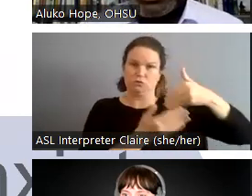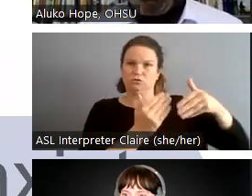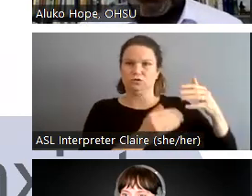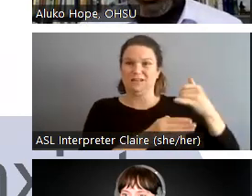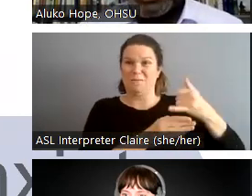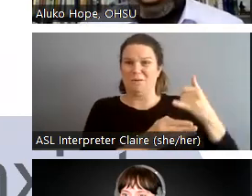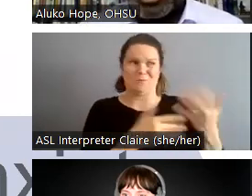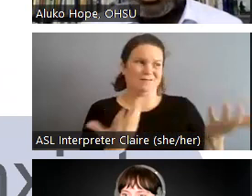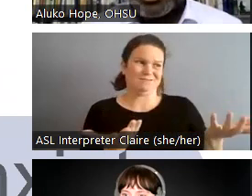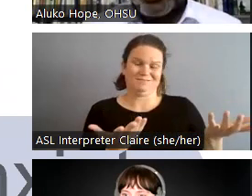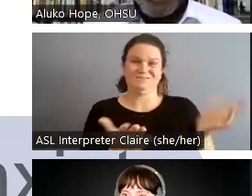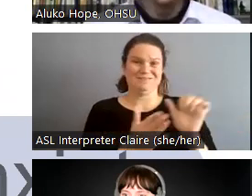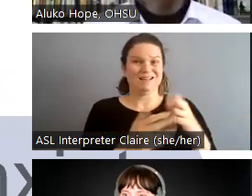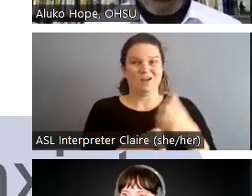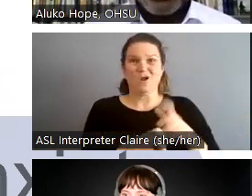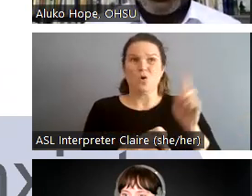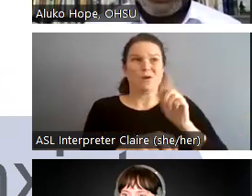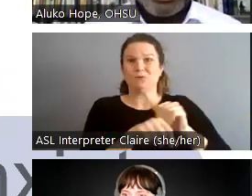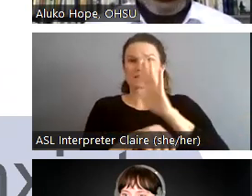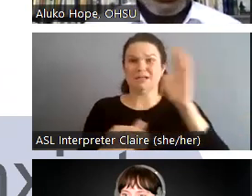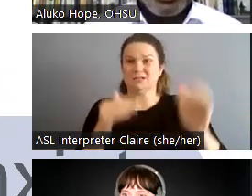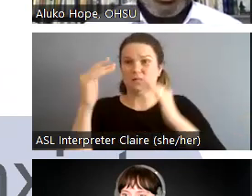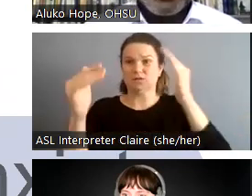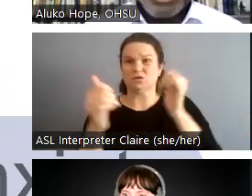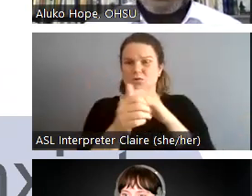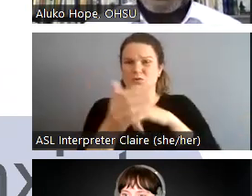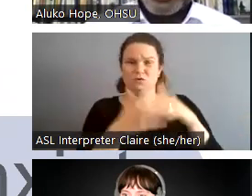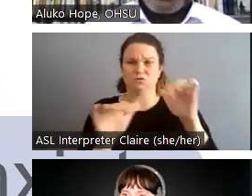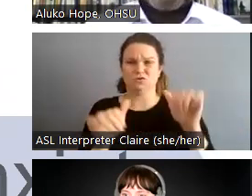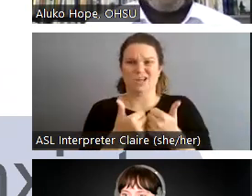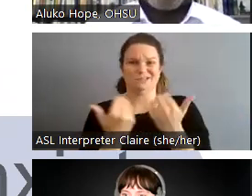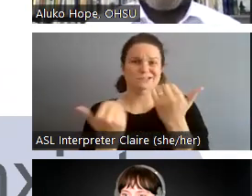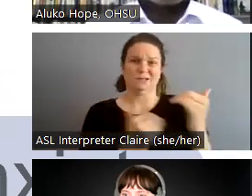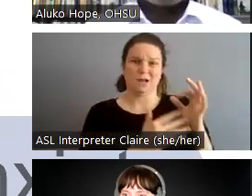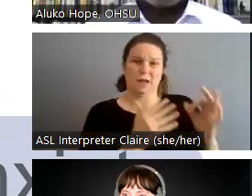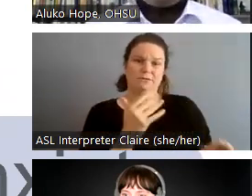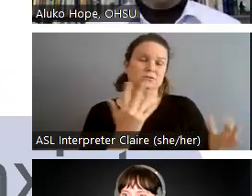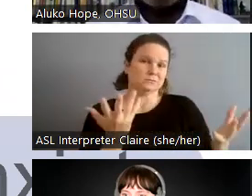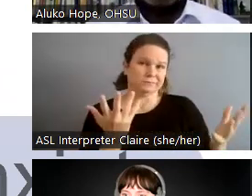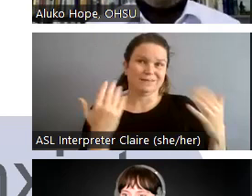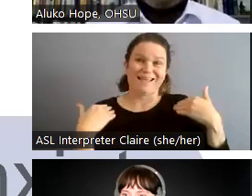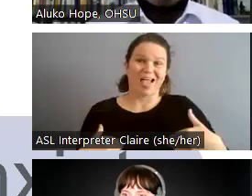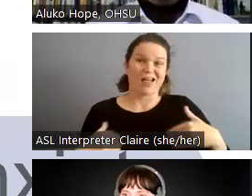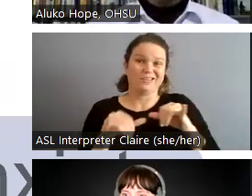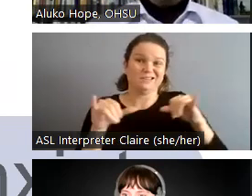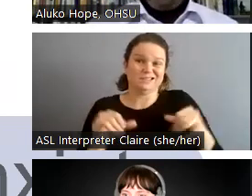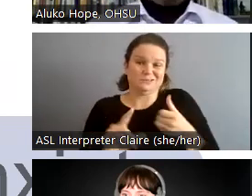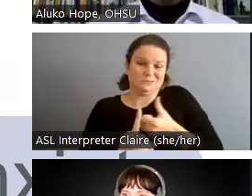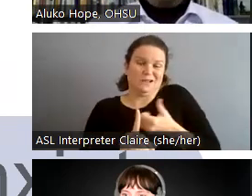system for where to send adults who have these social challenges. And so, that's an example where the health system itself